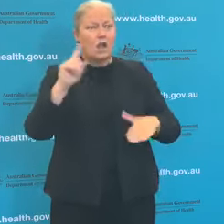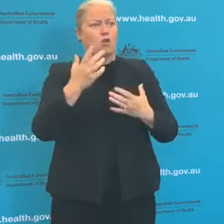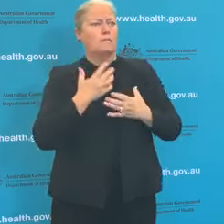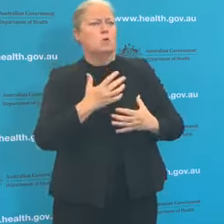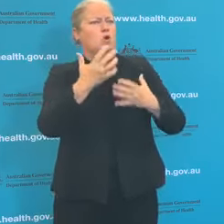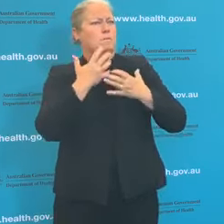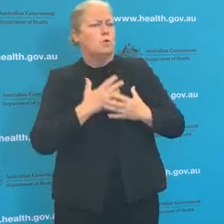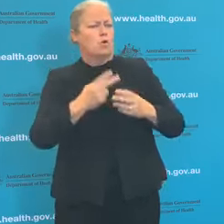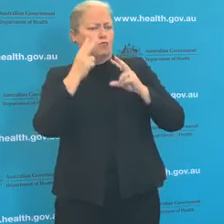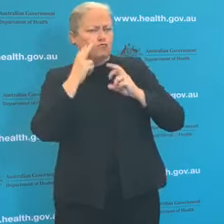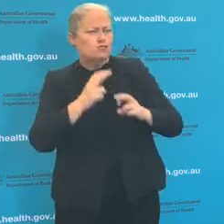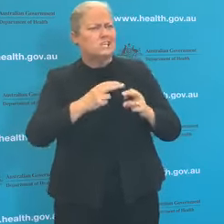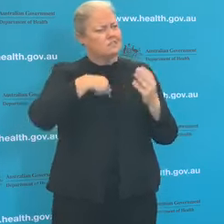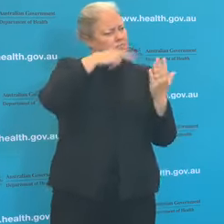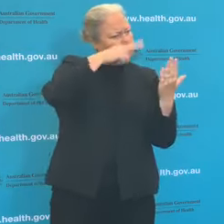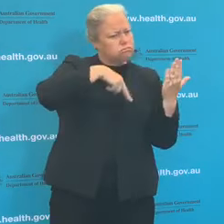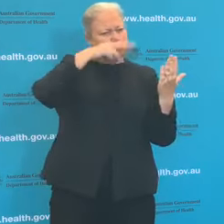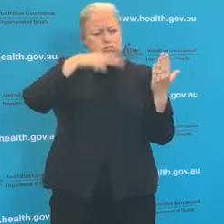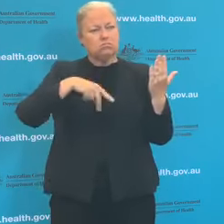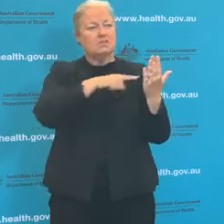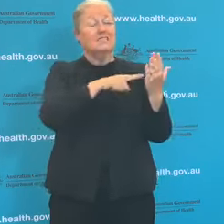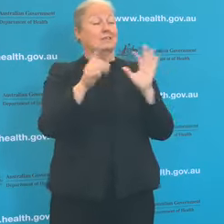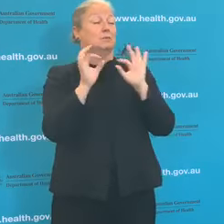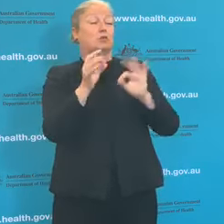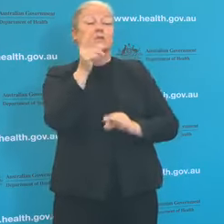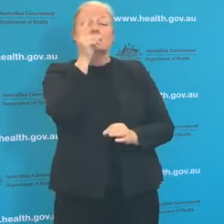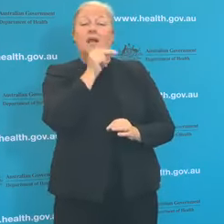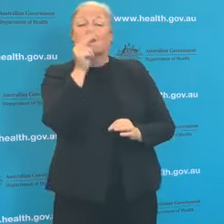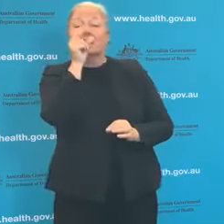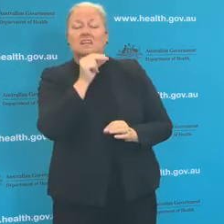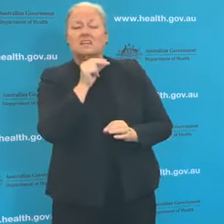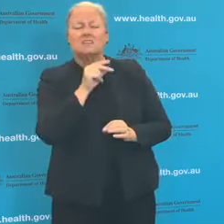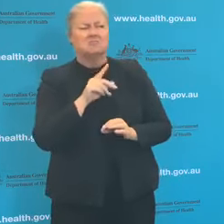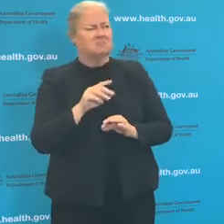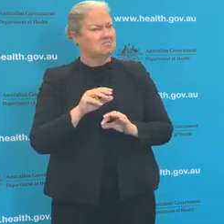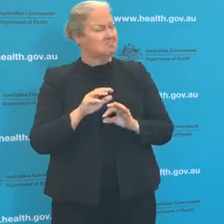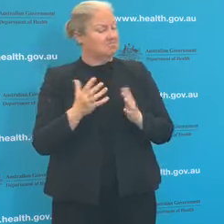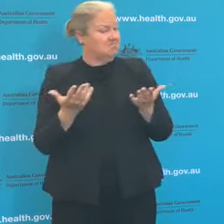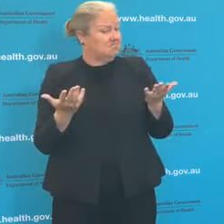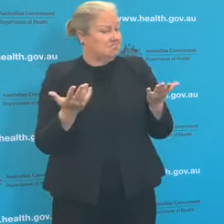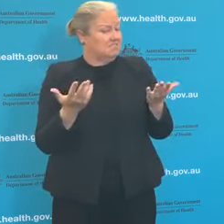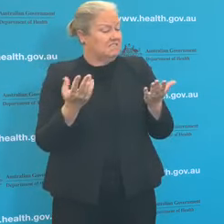A) particularly younger kids, don't seem to get the infectio,n and even when they do